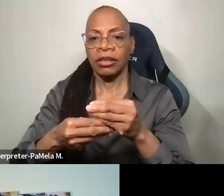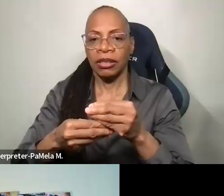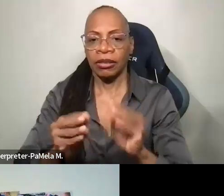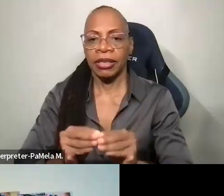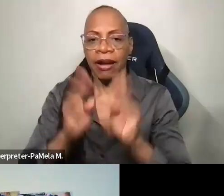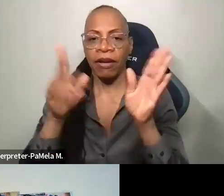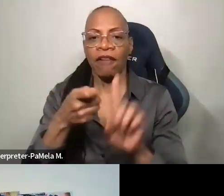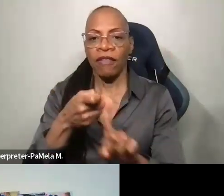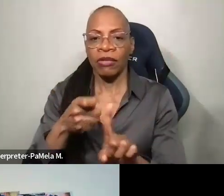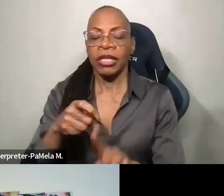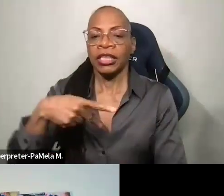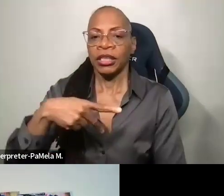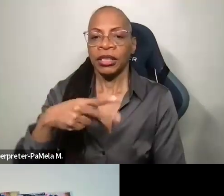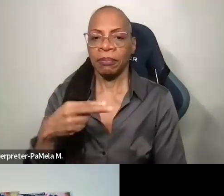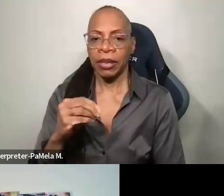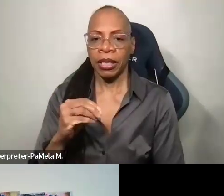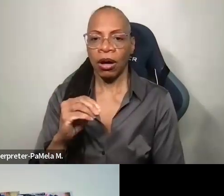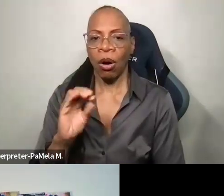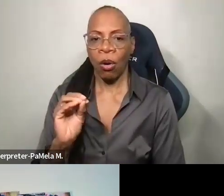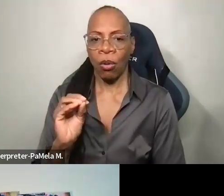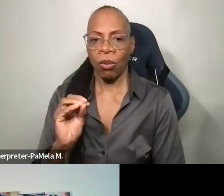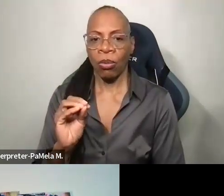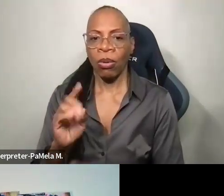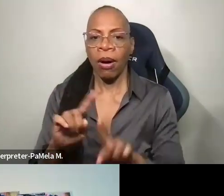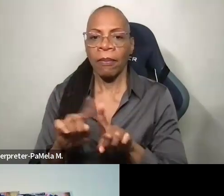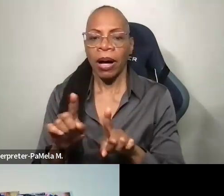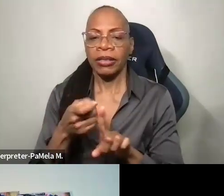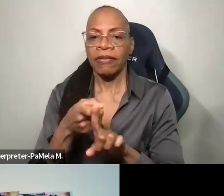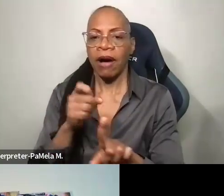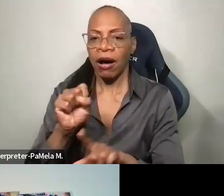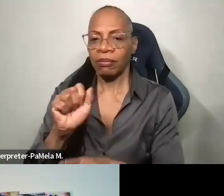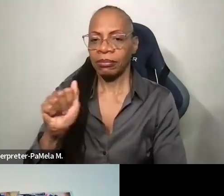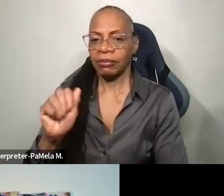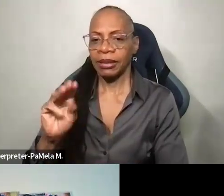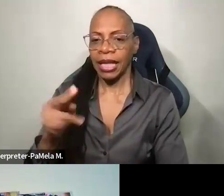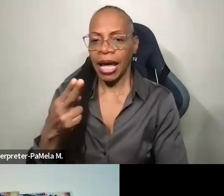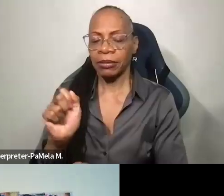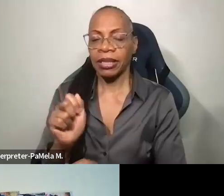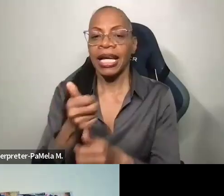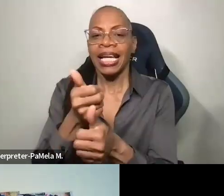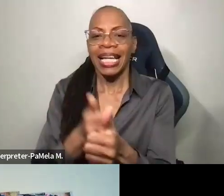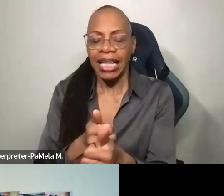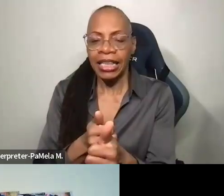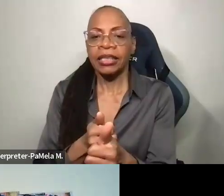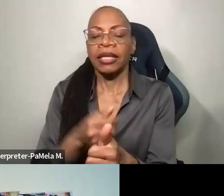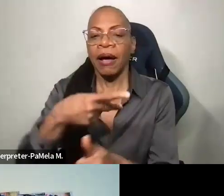But our information and instruction from SAMHSA was that every single PATH client that is enrolled into PATH